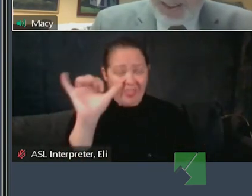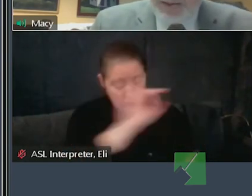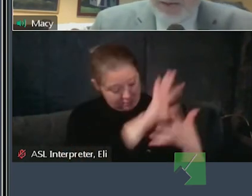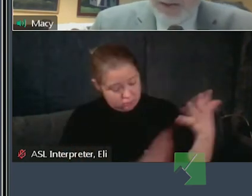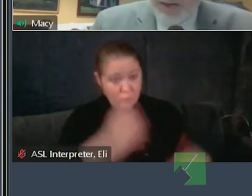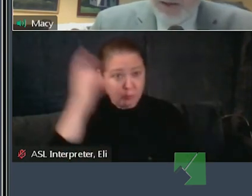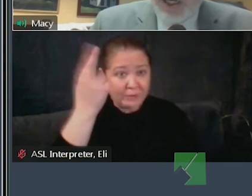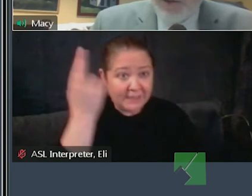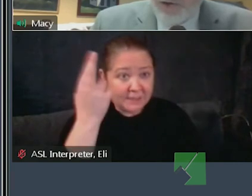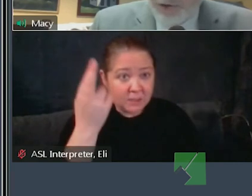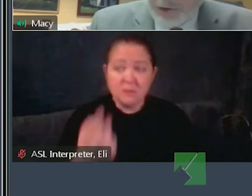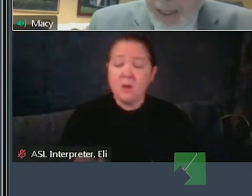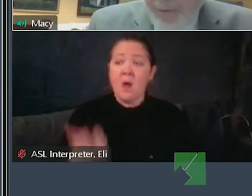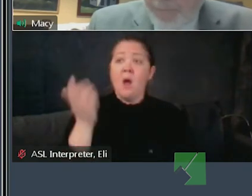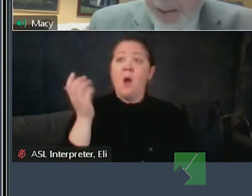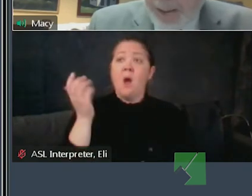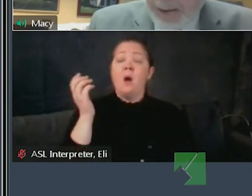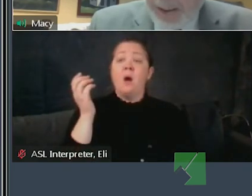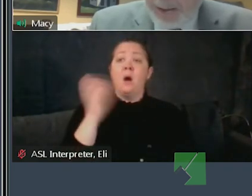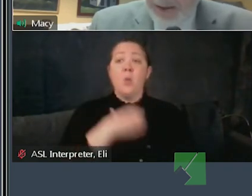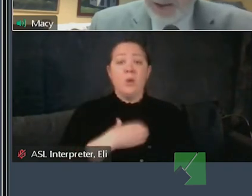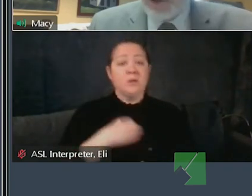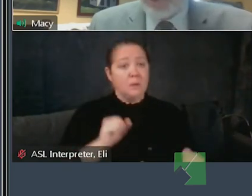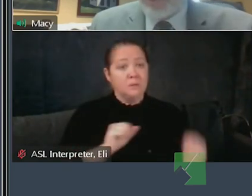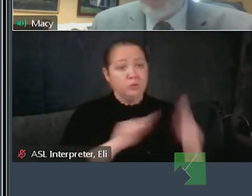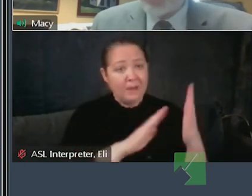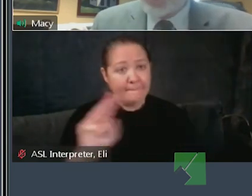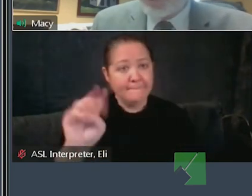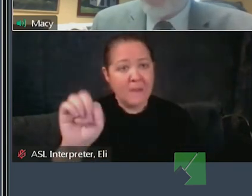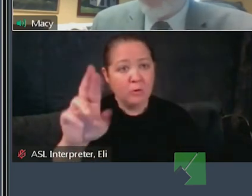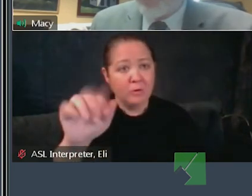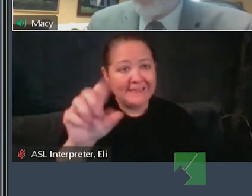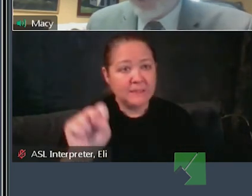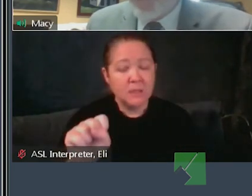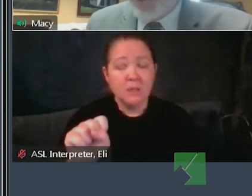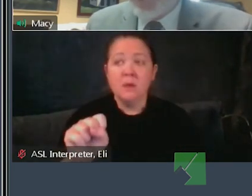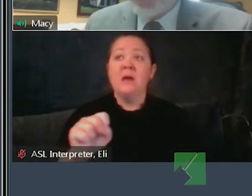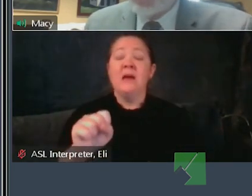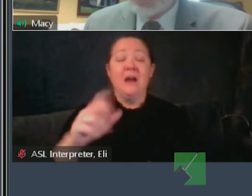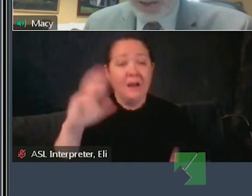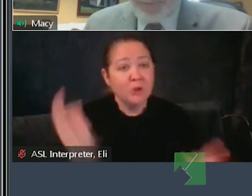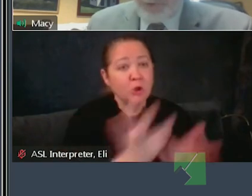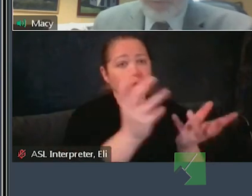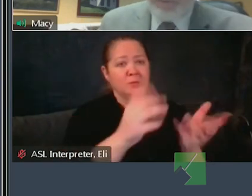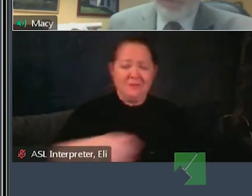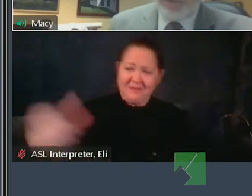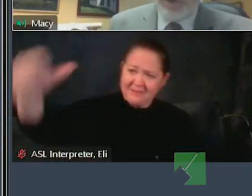case, I urge you on behalf of my clients to disapprove recommend disapproval.